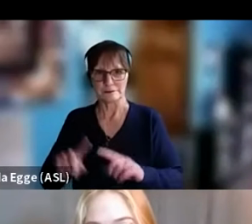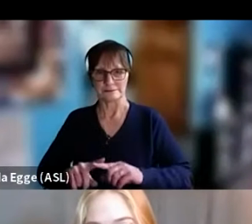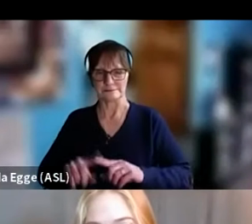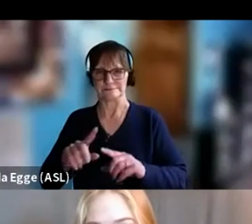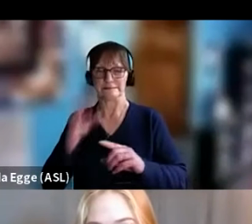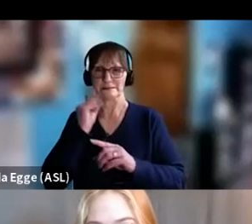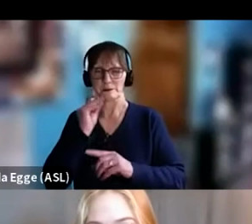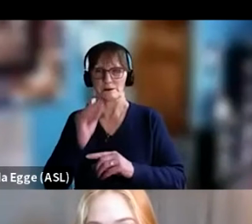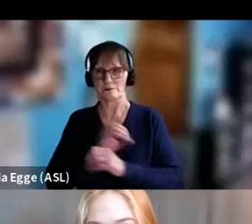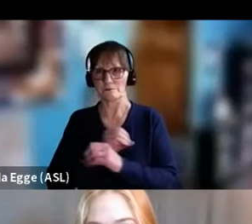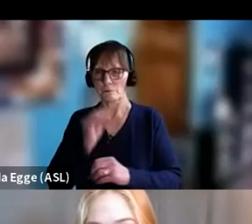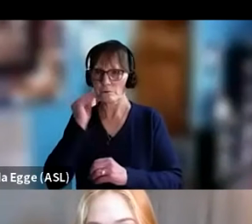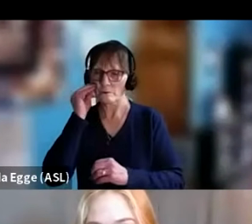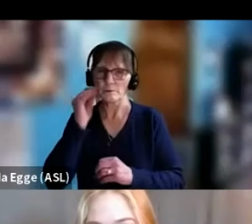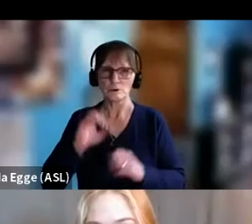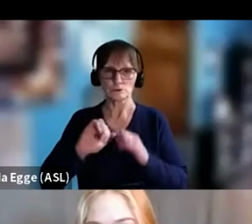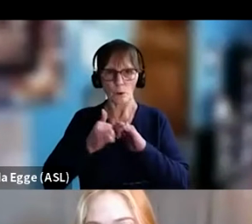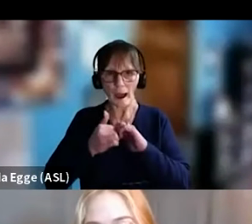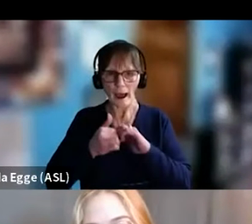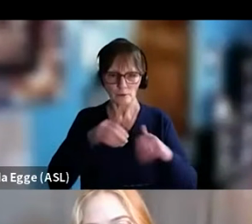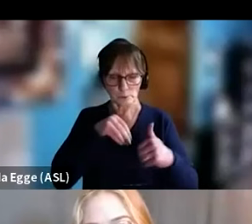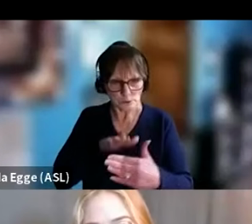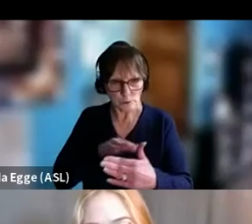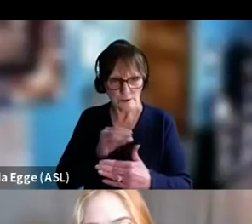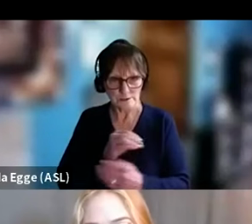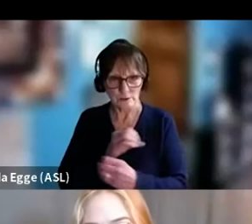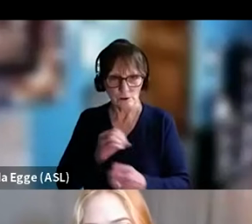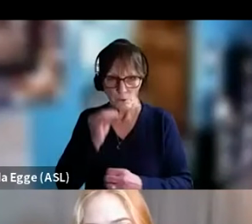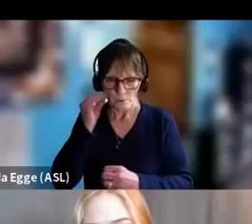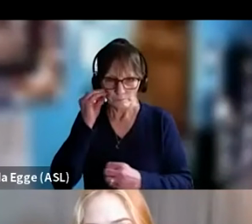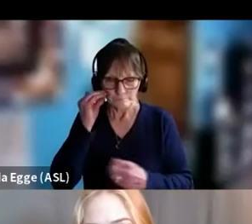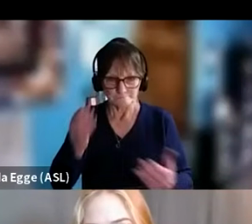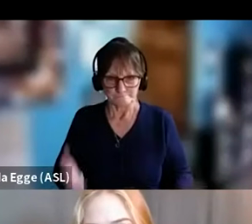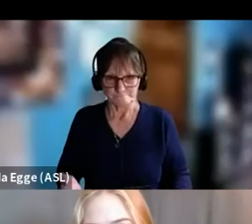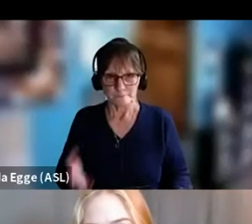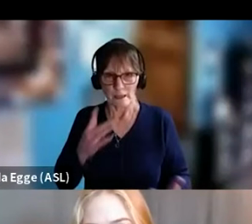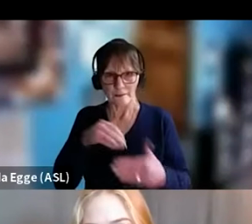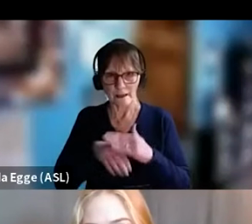So how do we create systems to address homelessness that are equitable in accessing shelter?